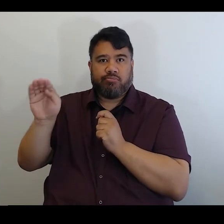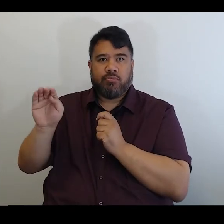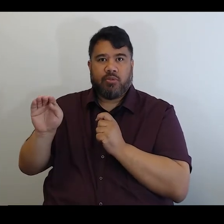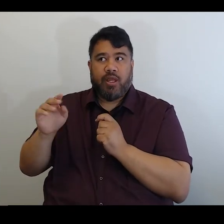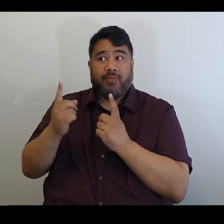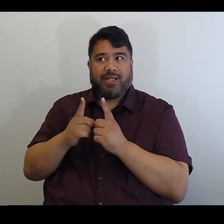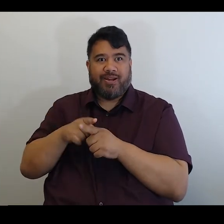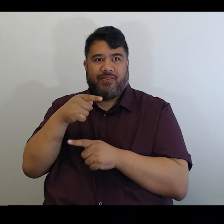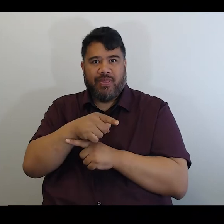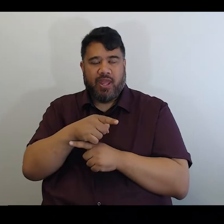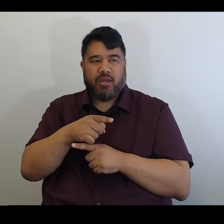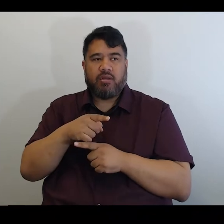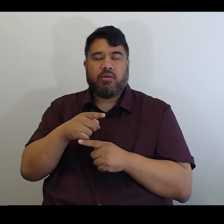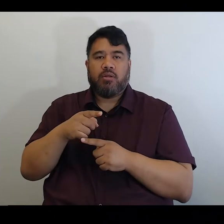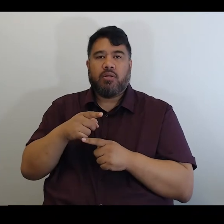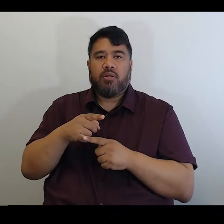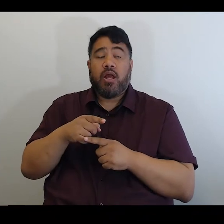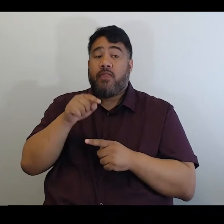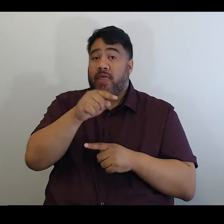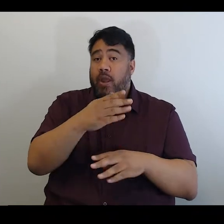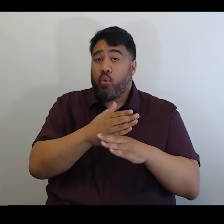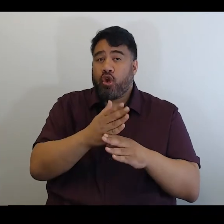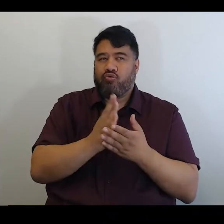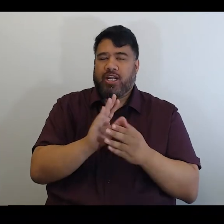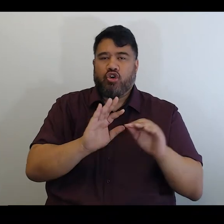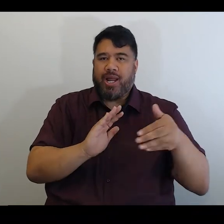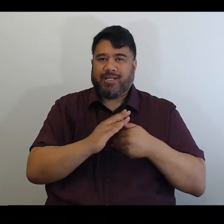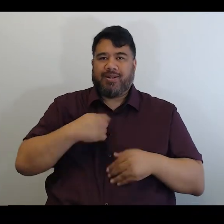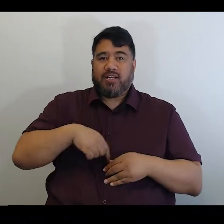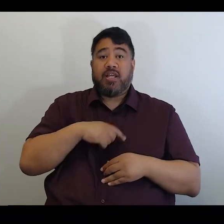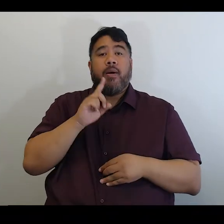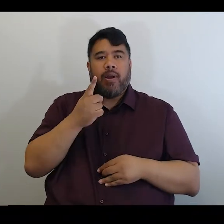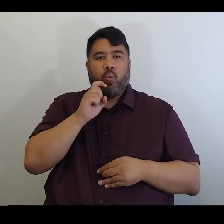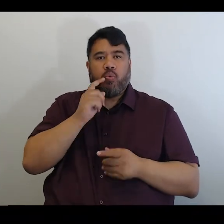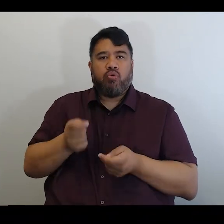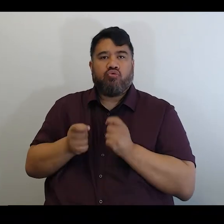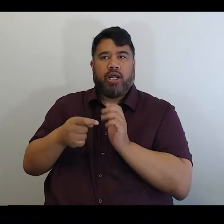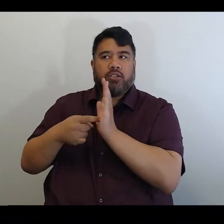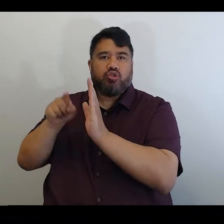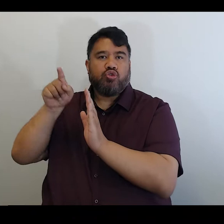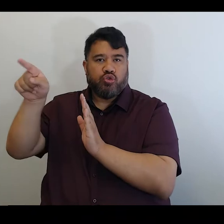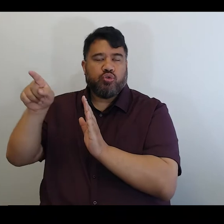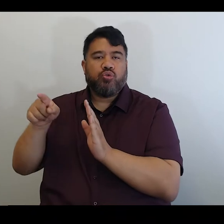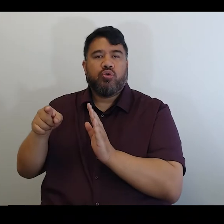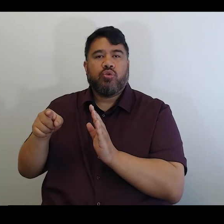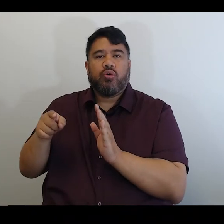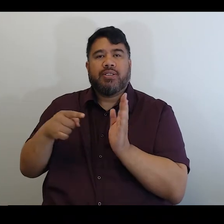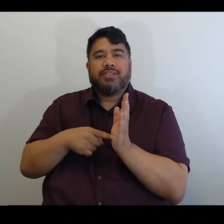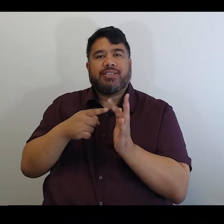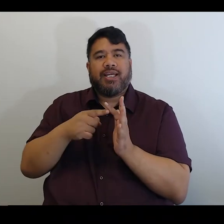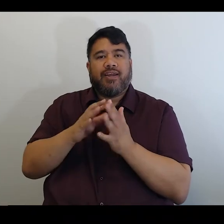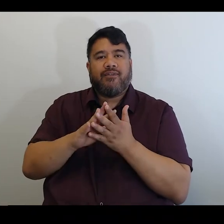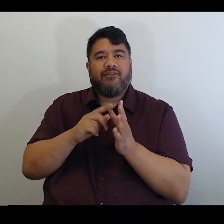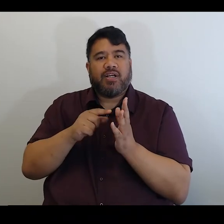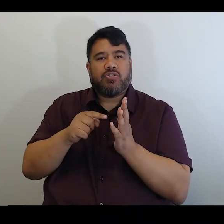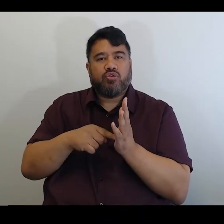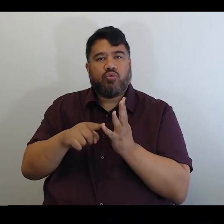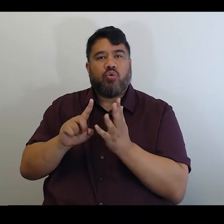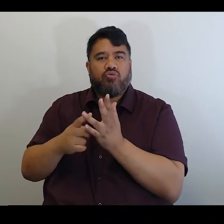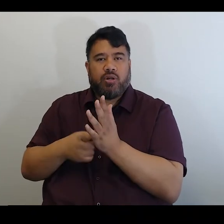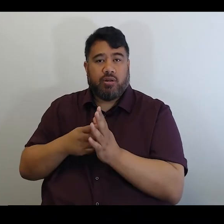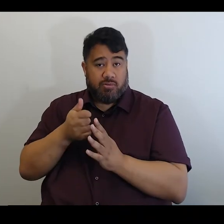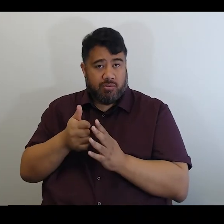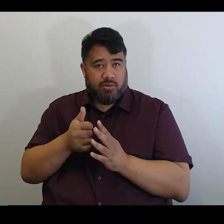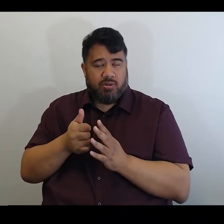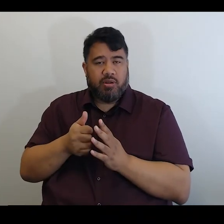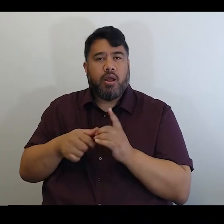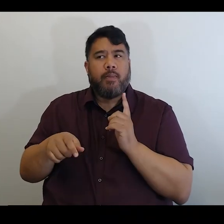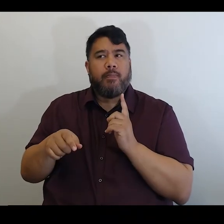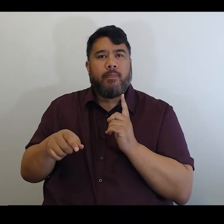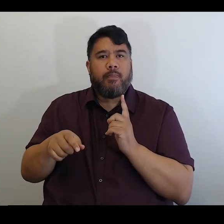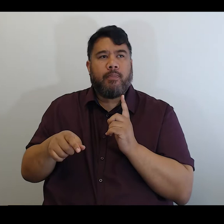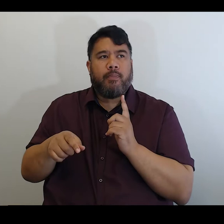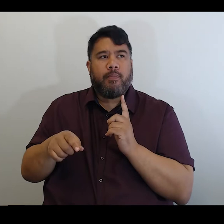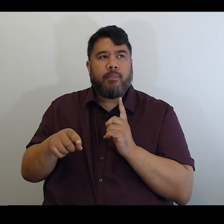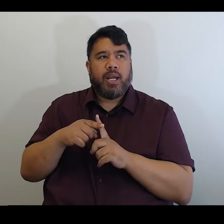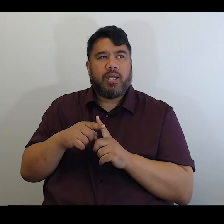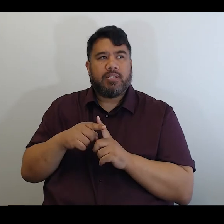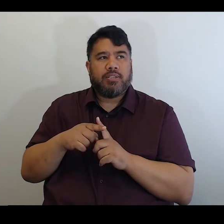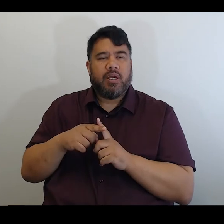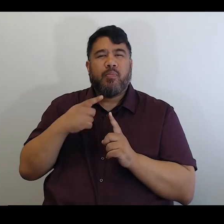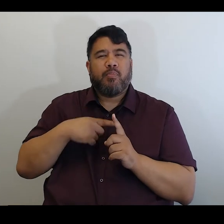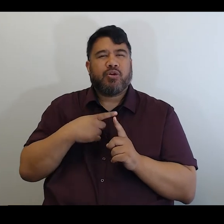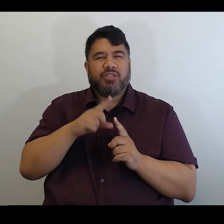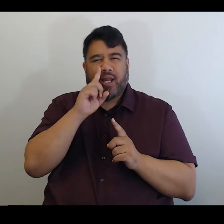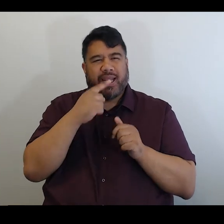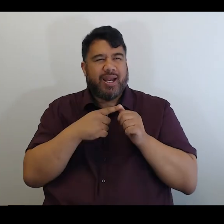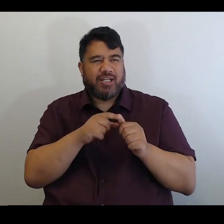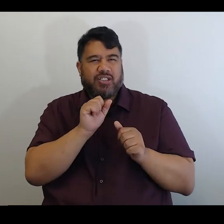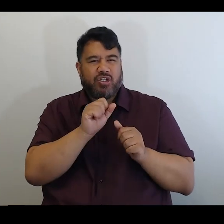It's not something that sits exactly with us, but we will raise with Te Whatu Ora and we'll put some information, because I haven't answered that in full here, on the website.